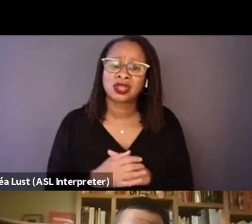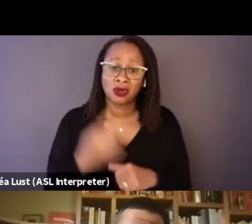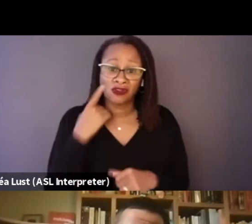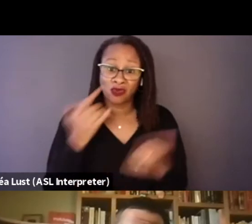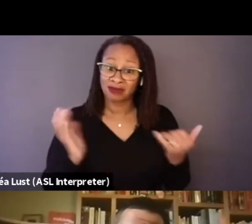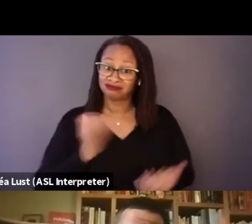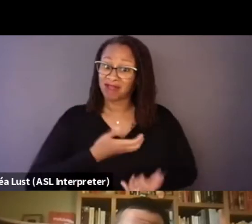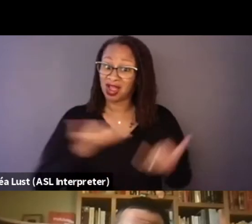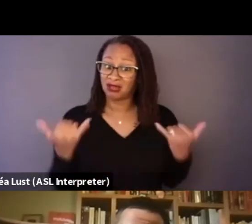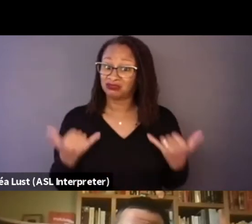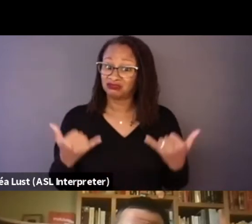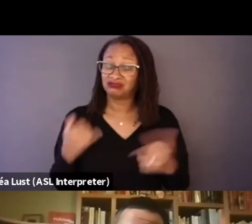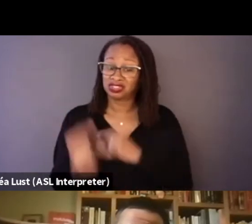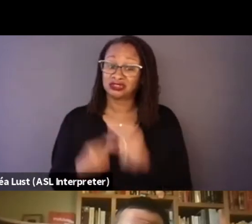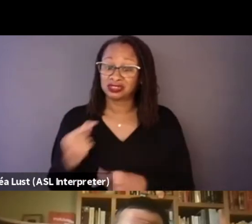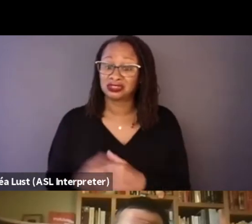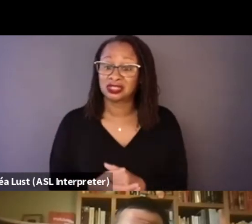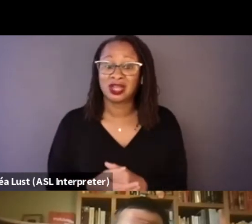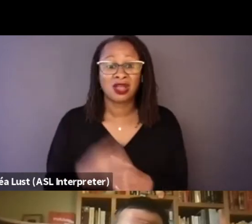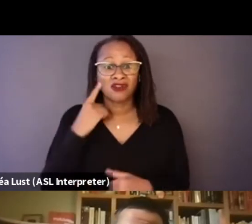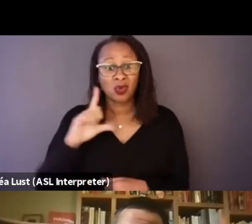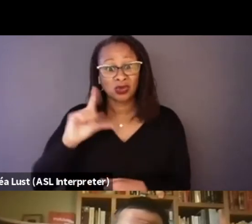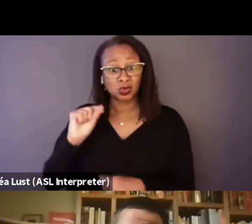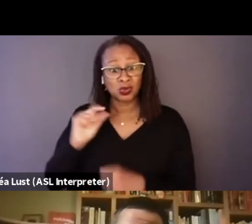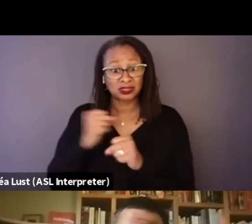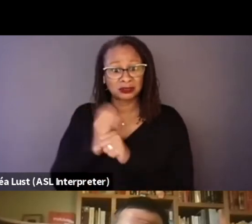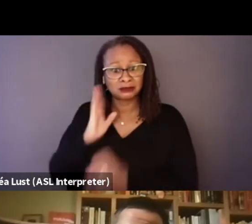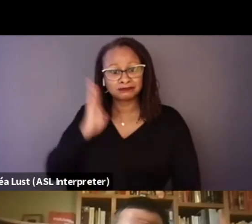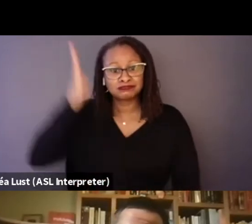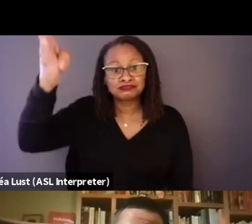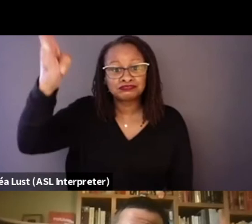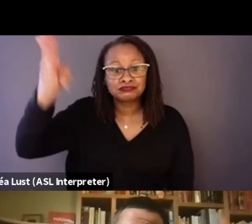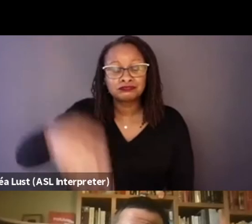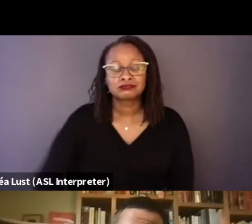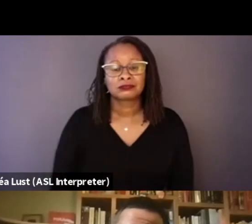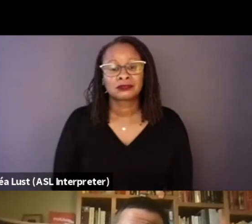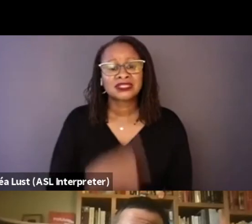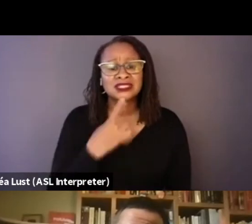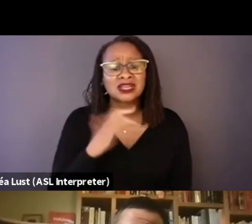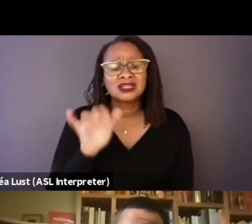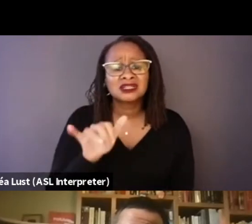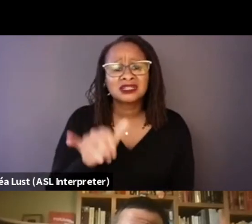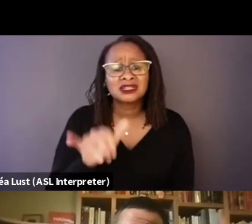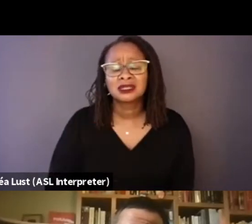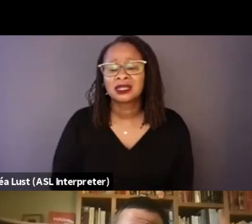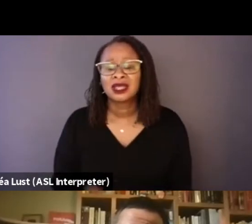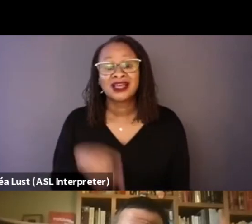maybe for 20 years in the future- to say this story happened.